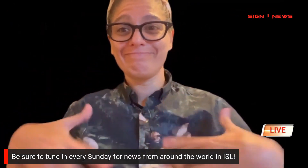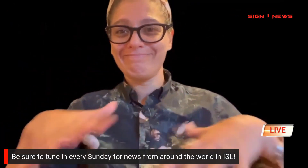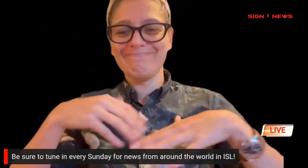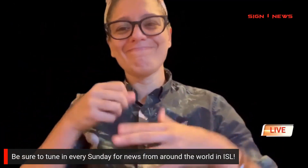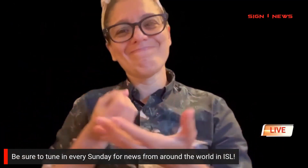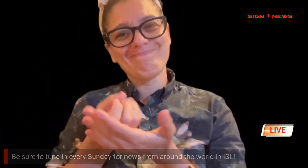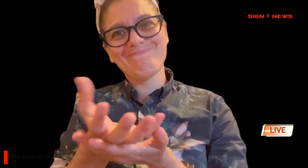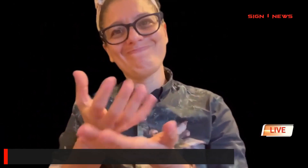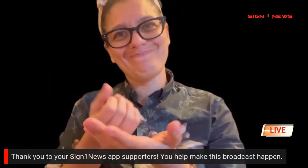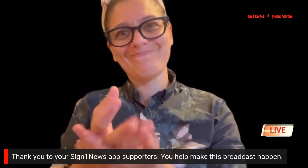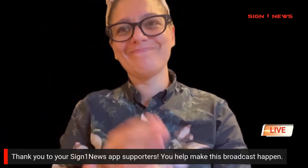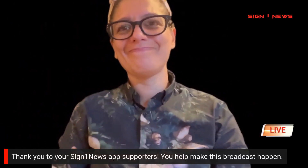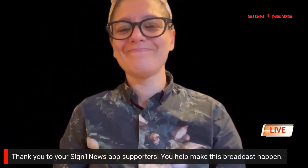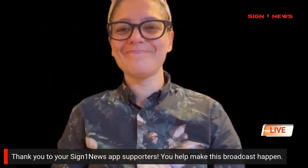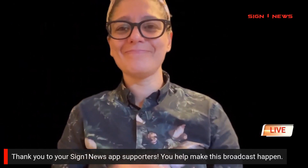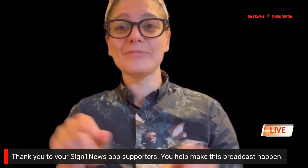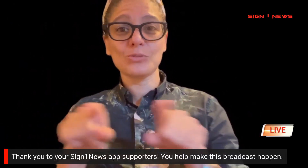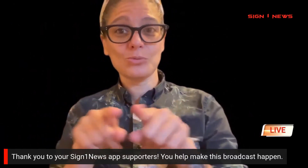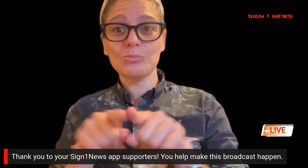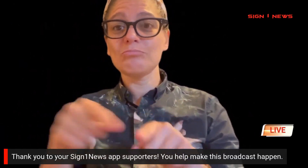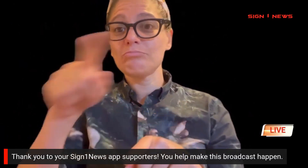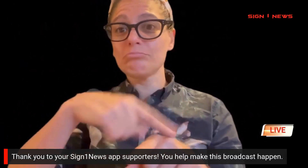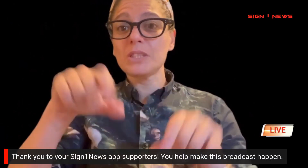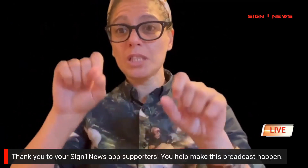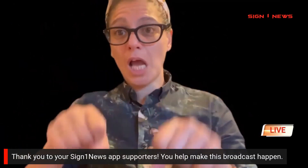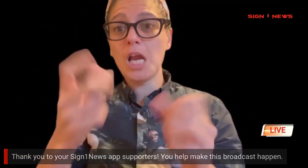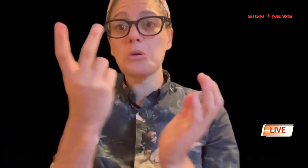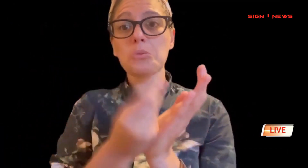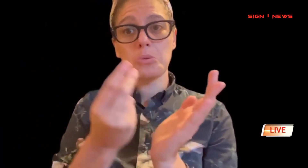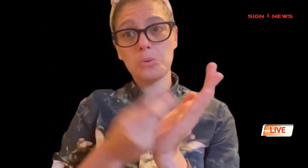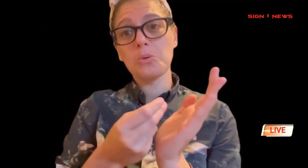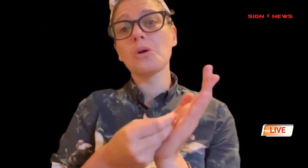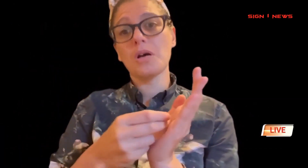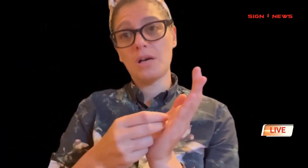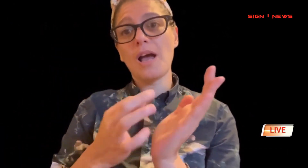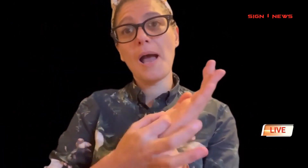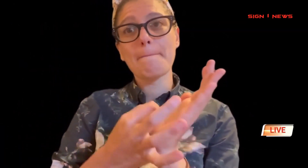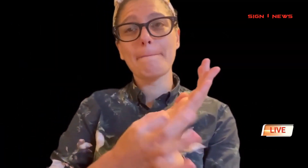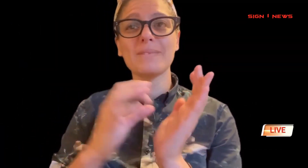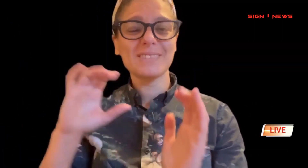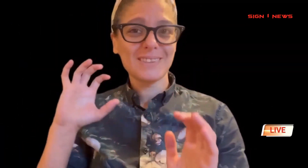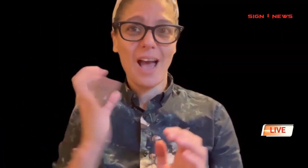this broadcast happen you can download the Sign1News app by heading to the app store